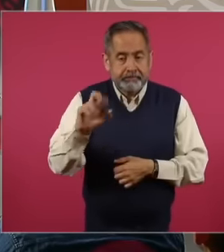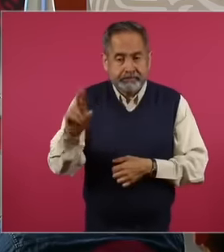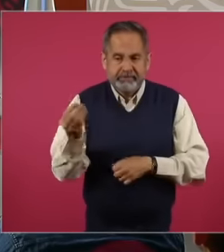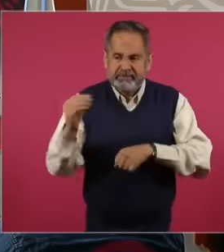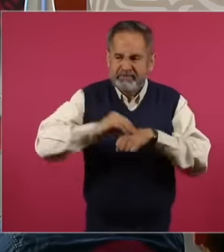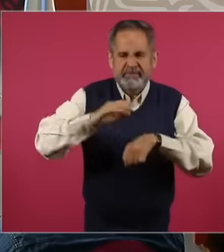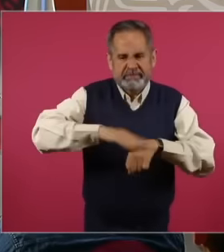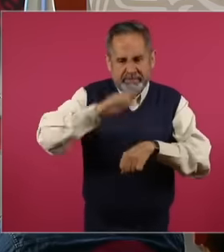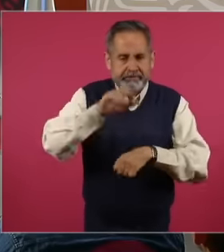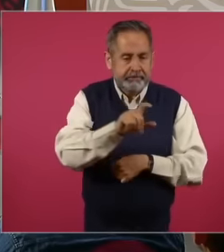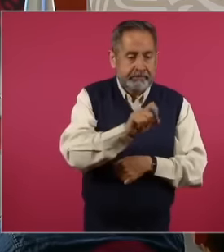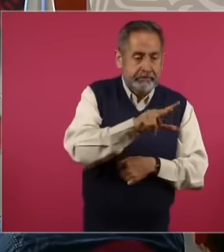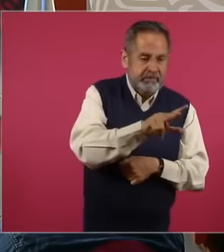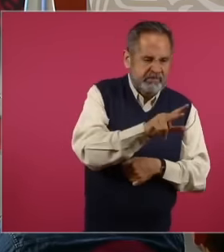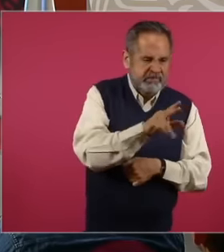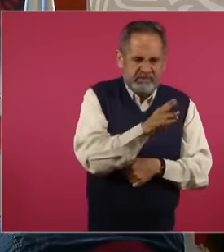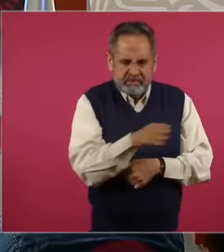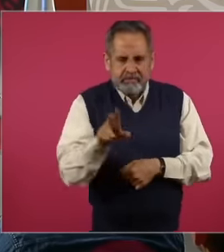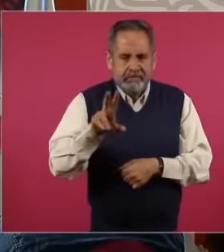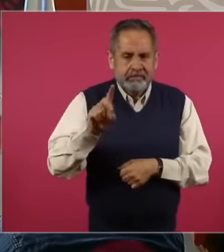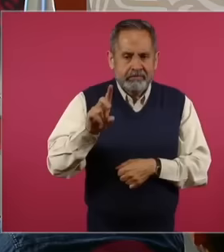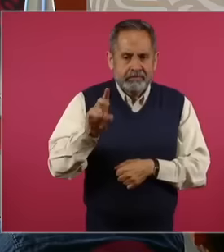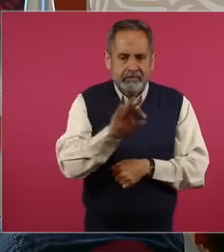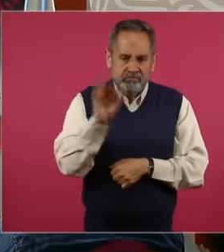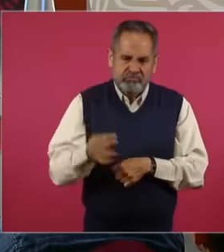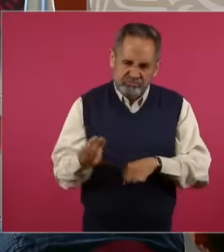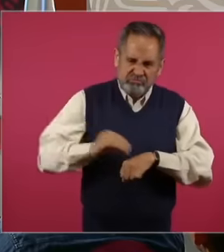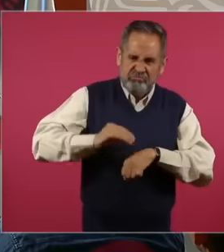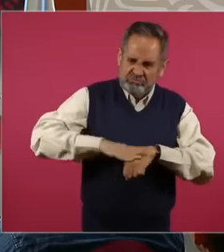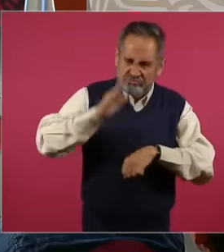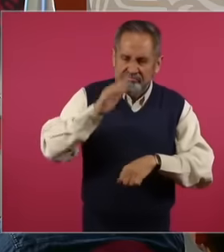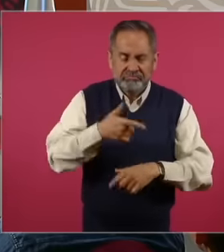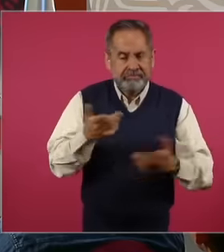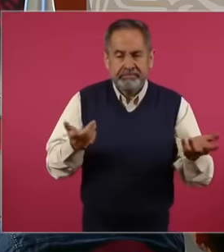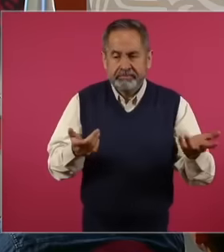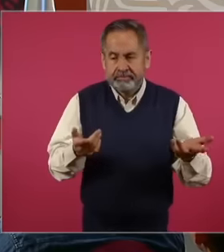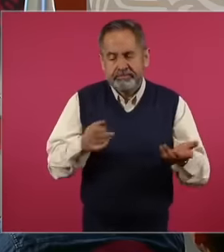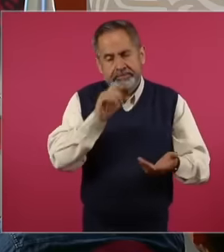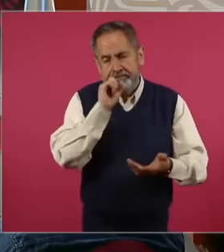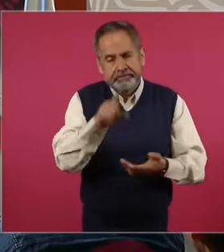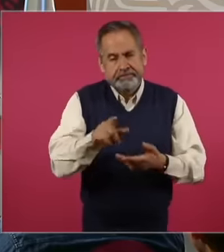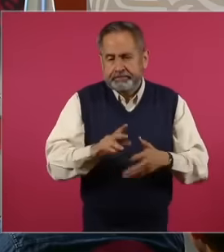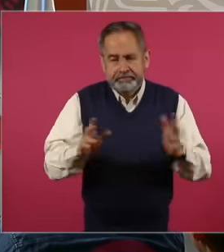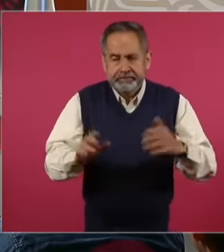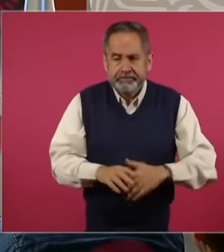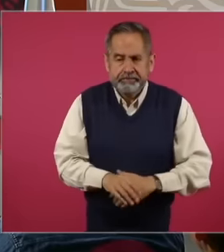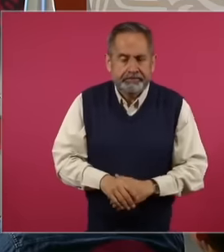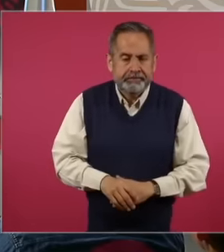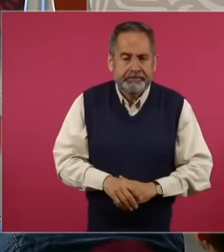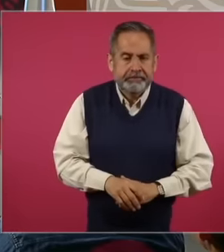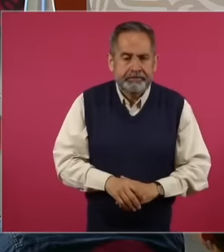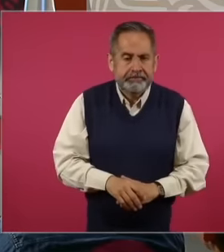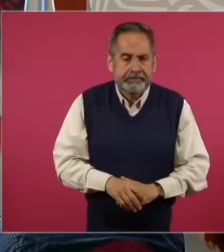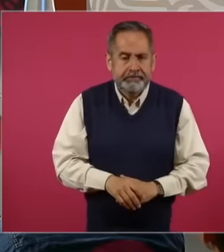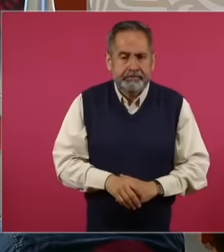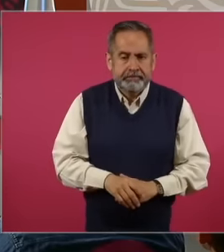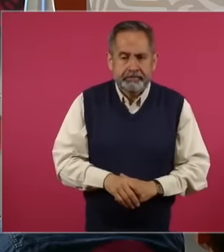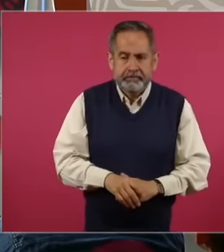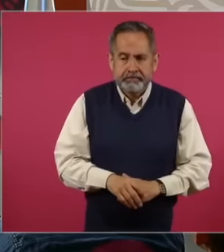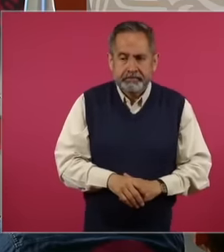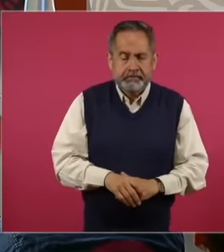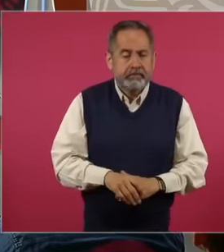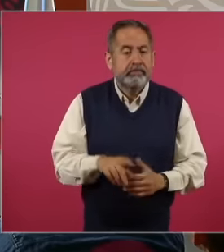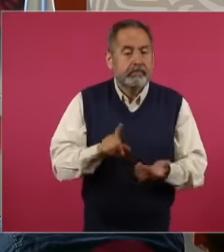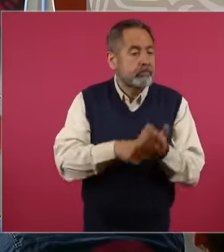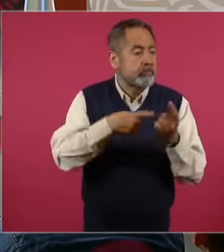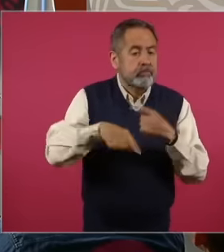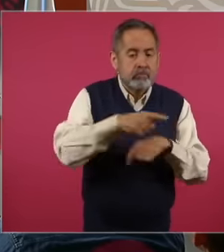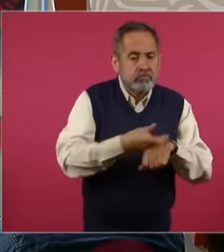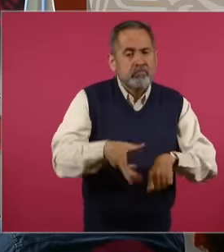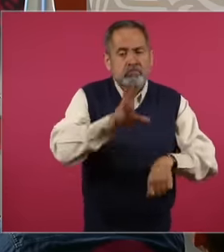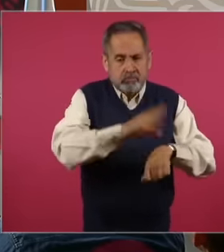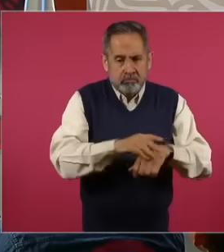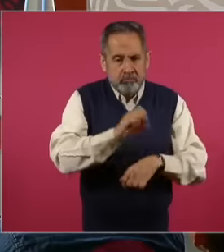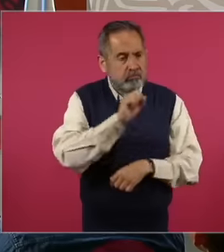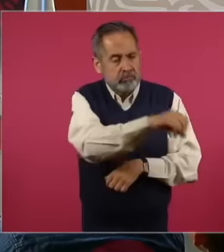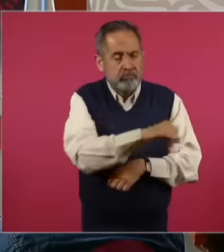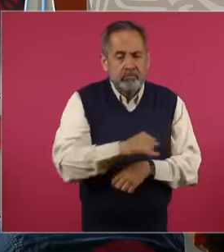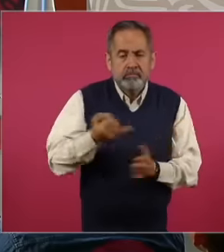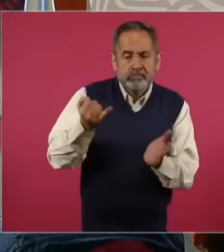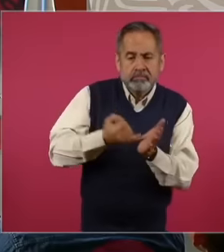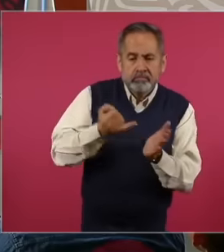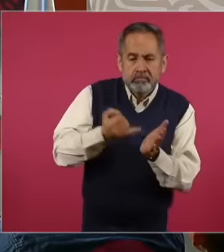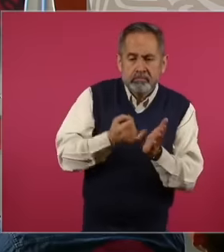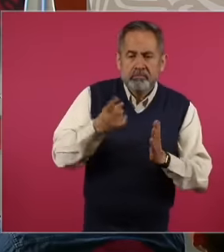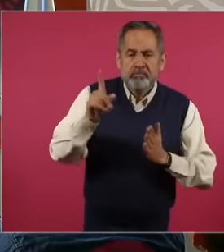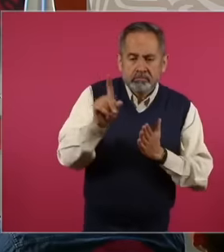30% And that they also authorized the monthly taxes